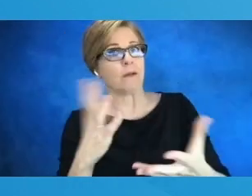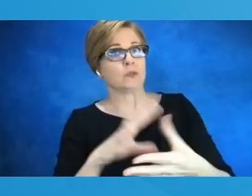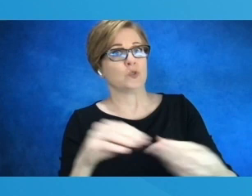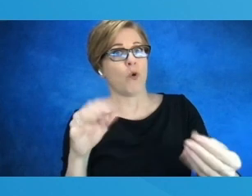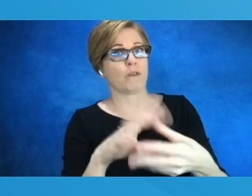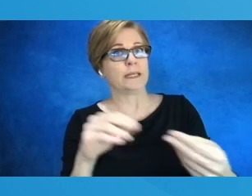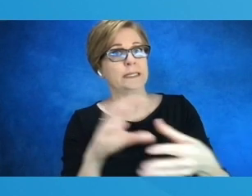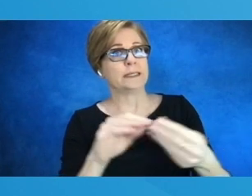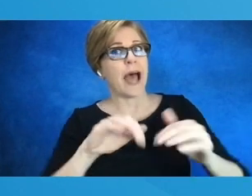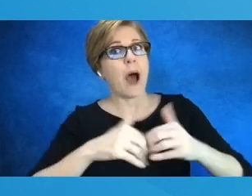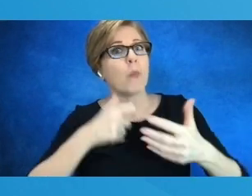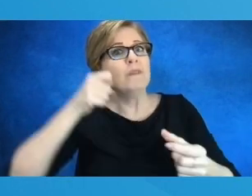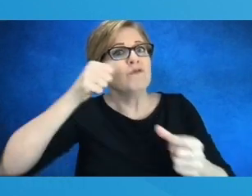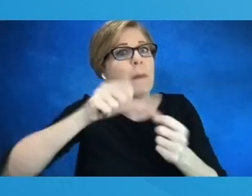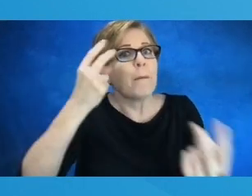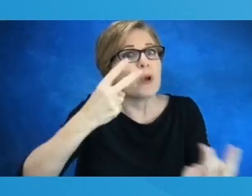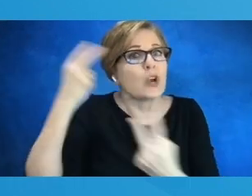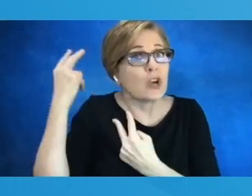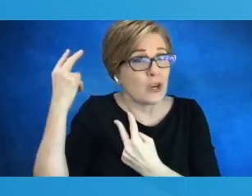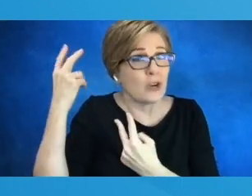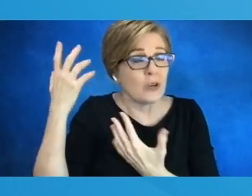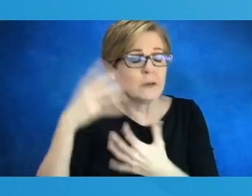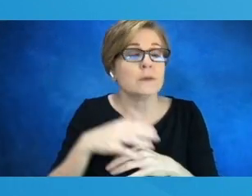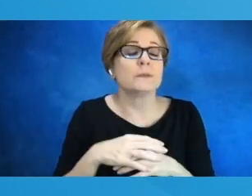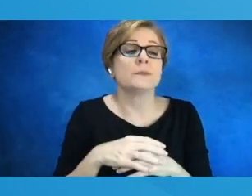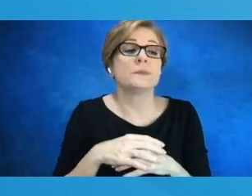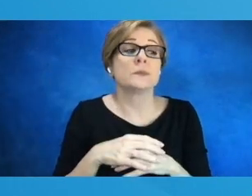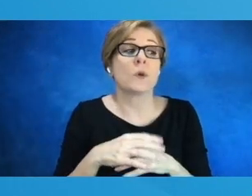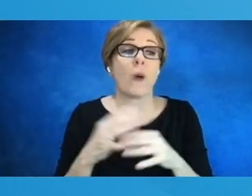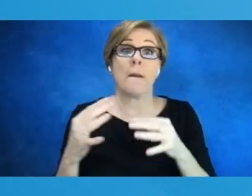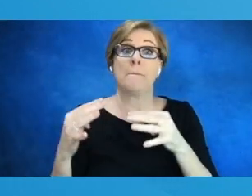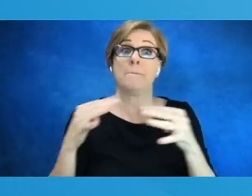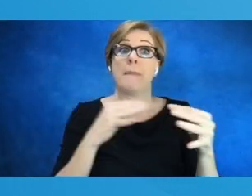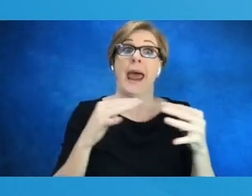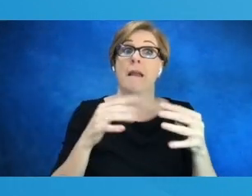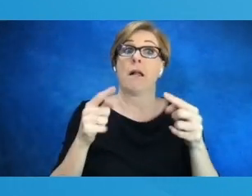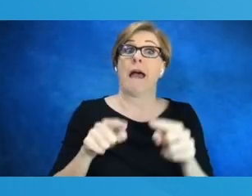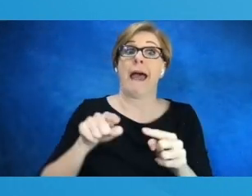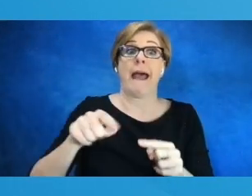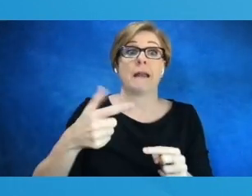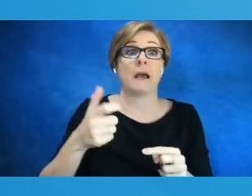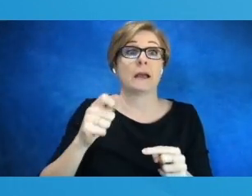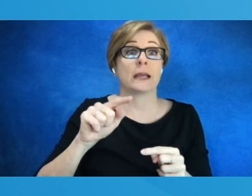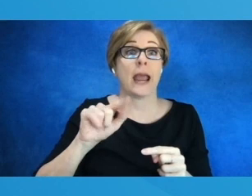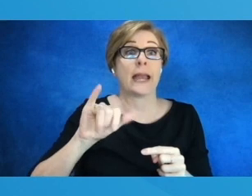The Battle of Gettysburg is the subject for the Gettysburg Cyclorama.